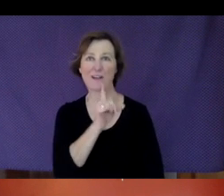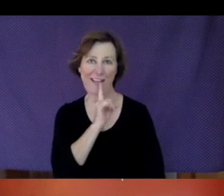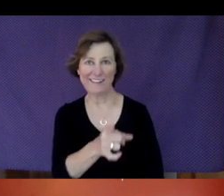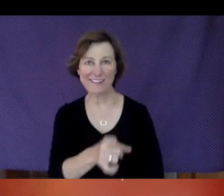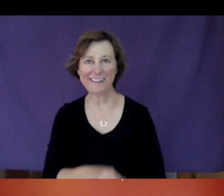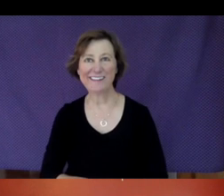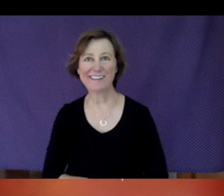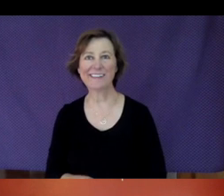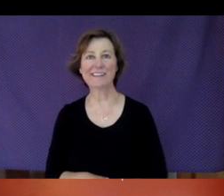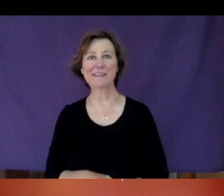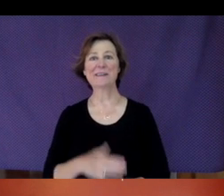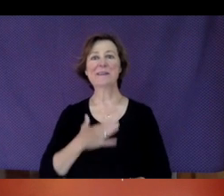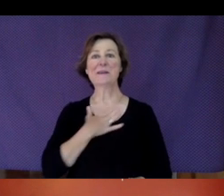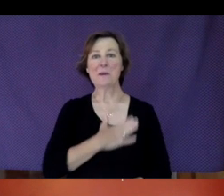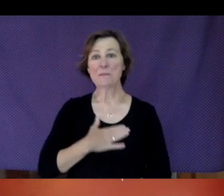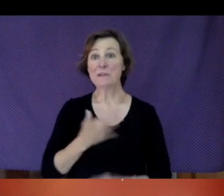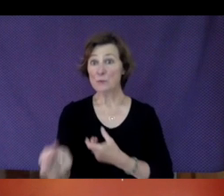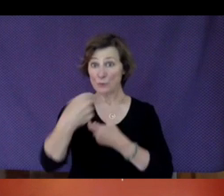Please join me in saying Our Affirmation